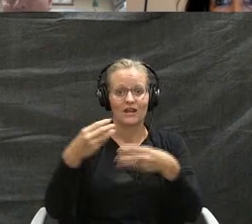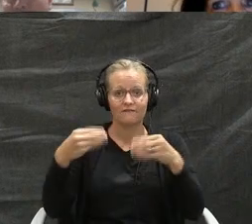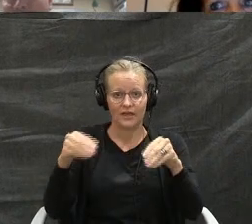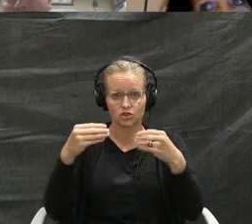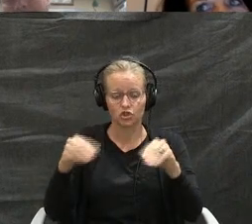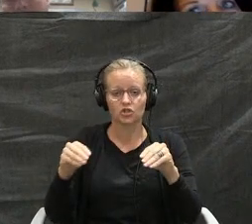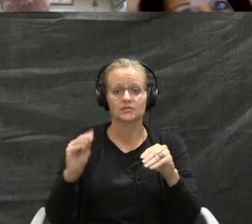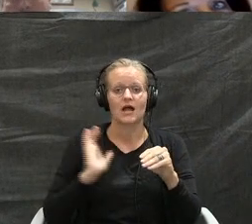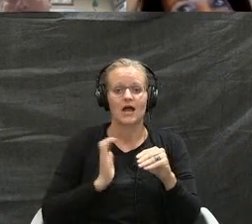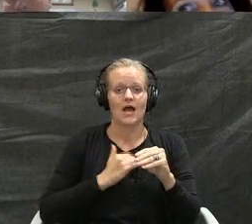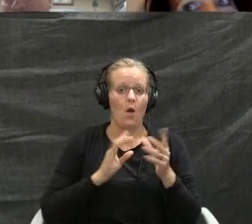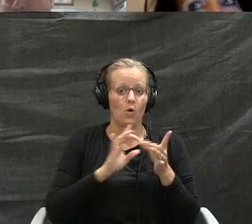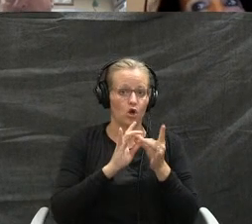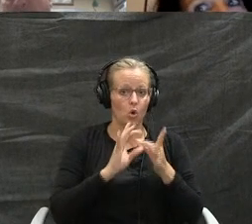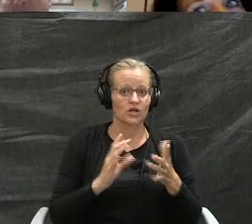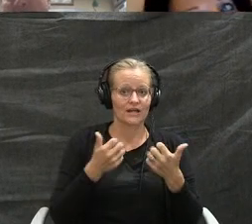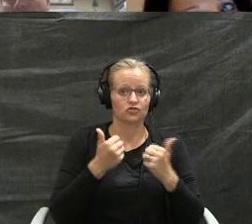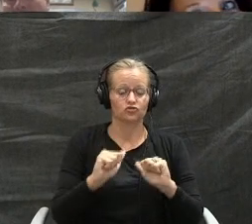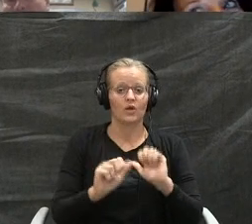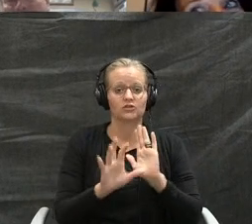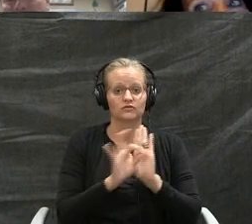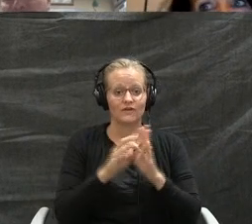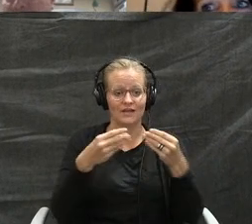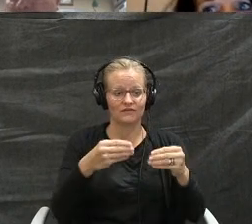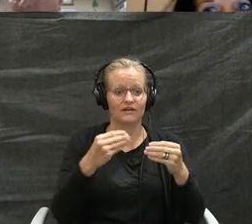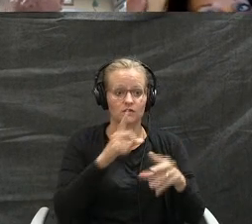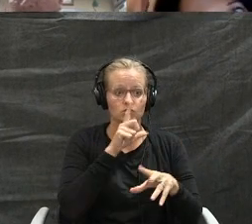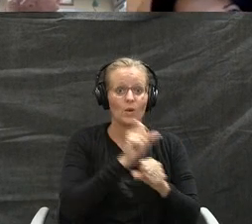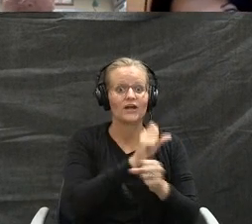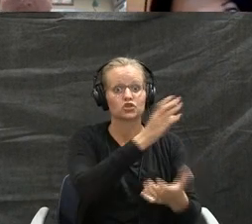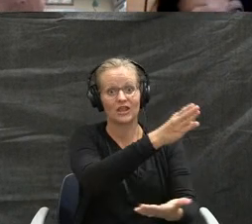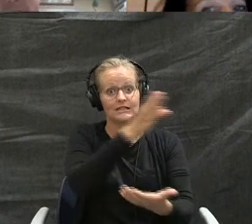Hoffman has been able to find vendors who can actually